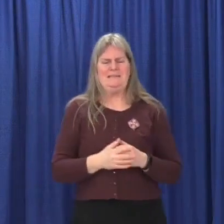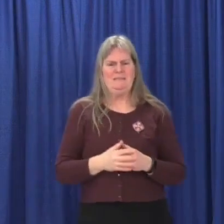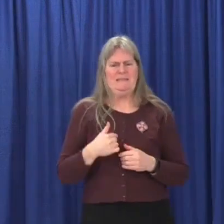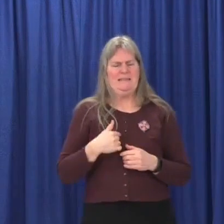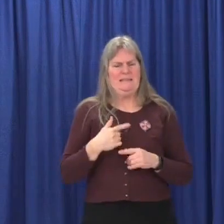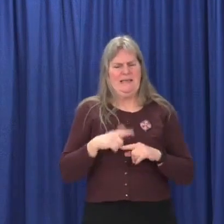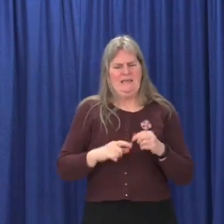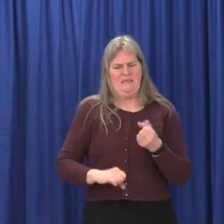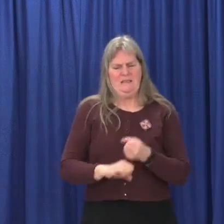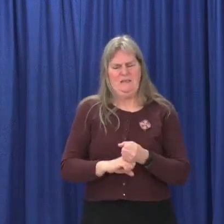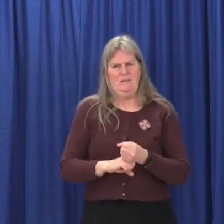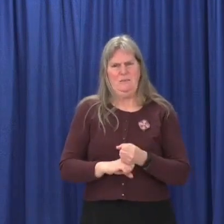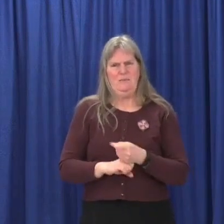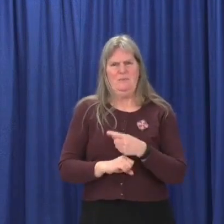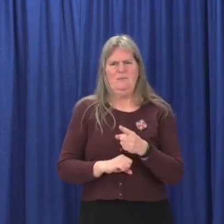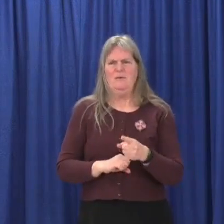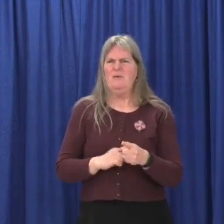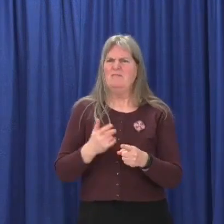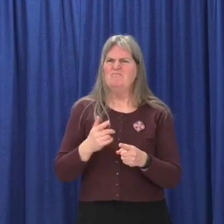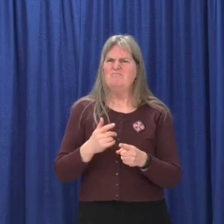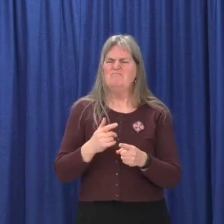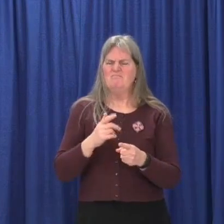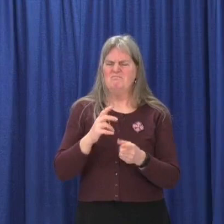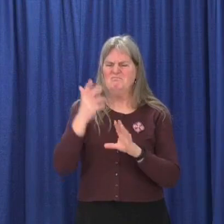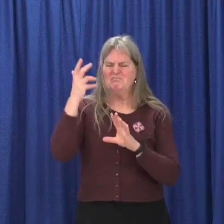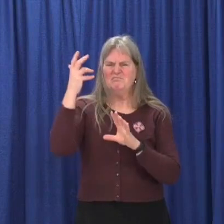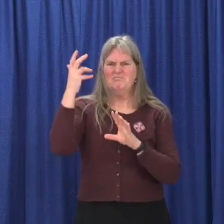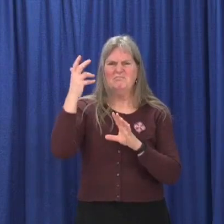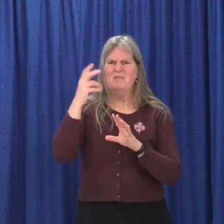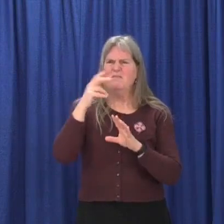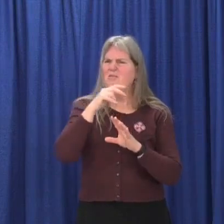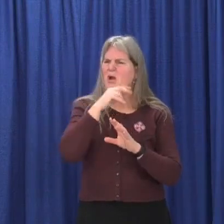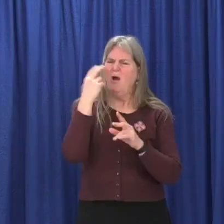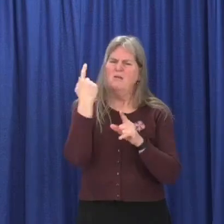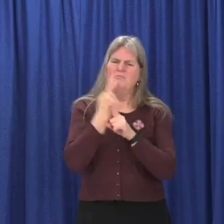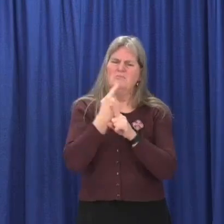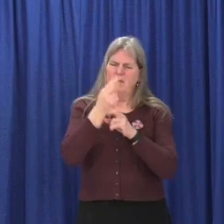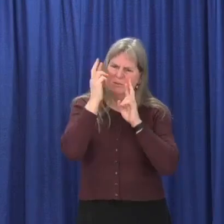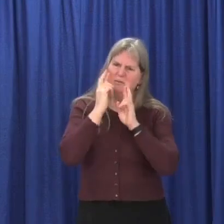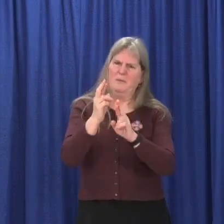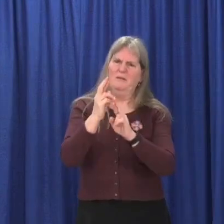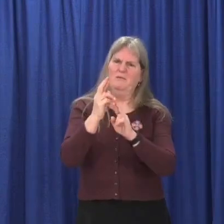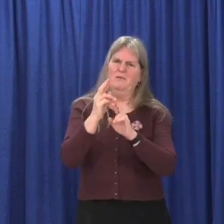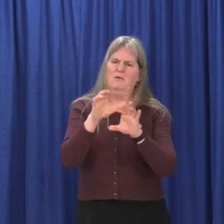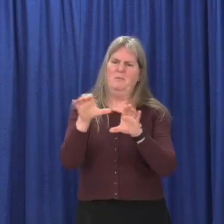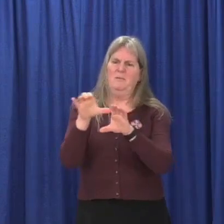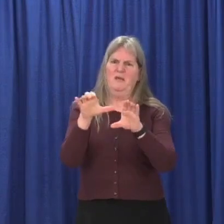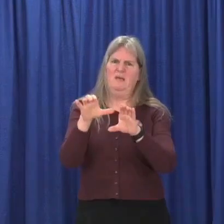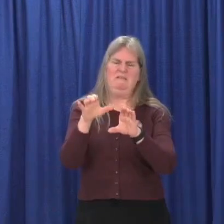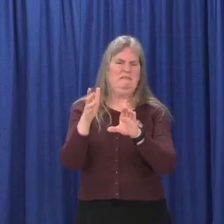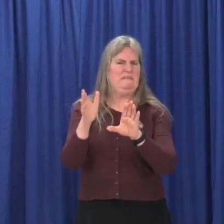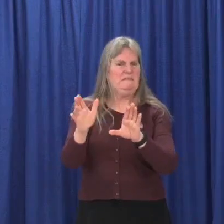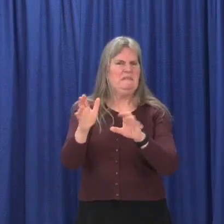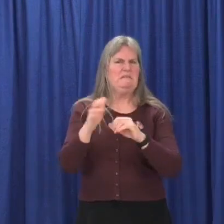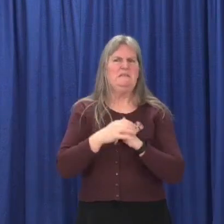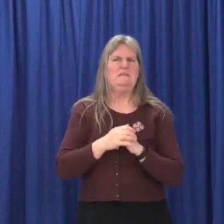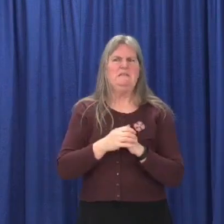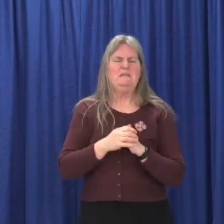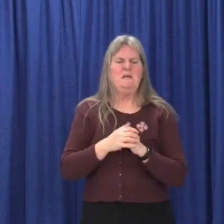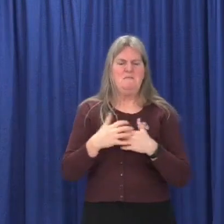be any of the disruptive or disrespectful behaviour that we're seeing. So, taking people's anger and frustration out